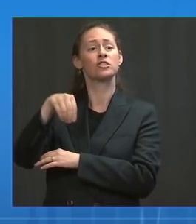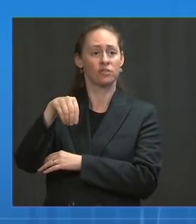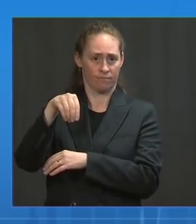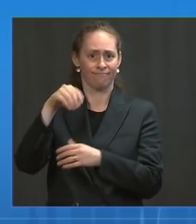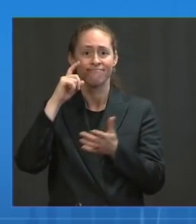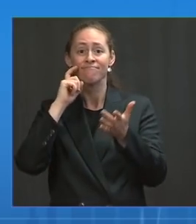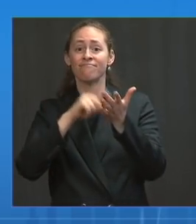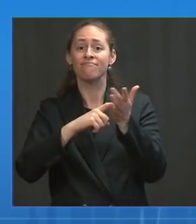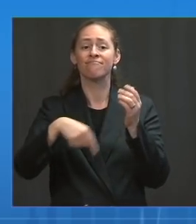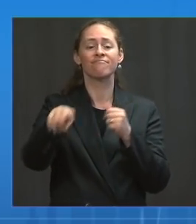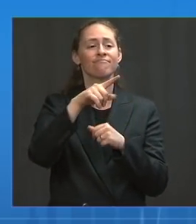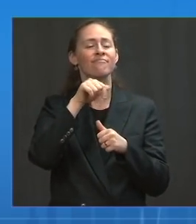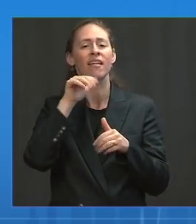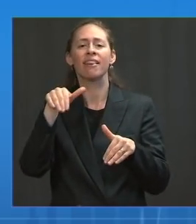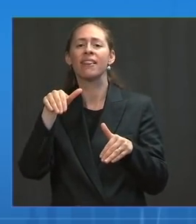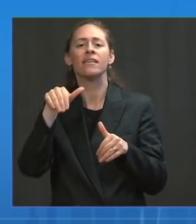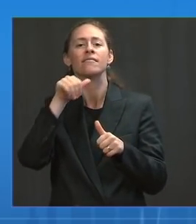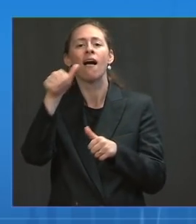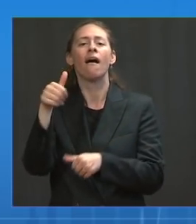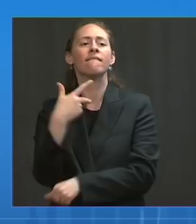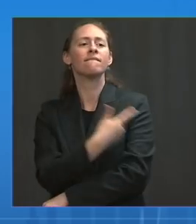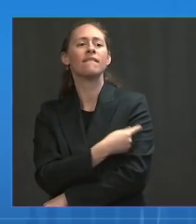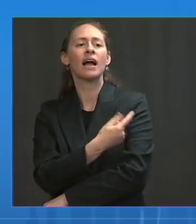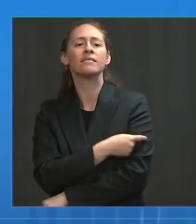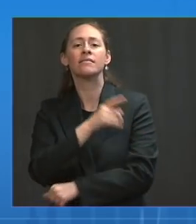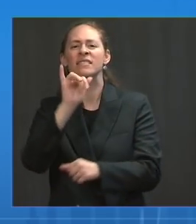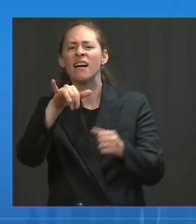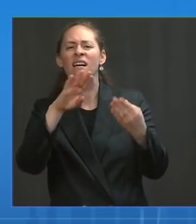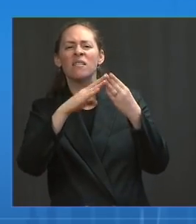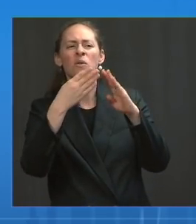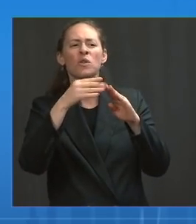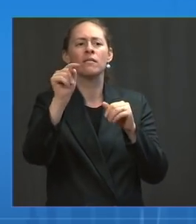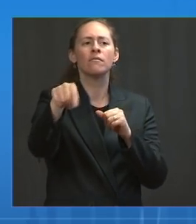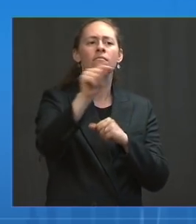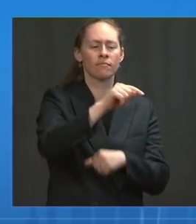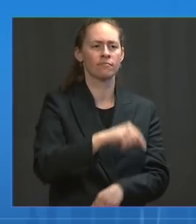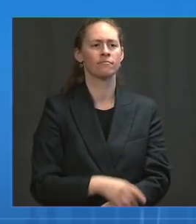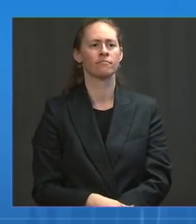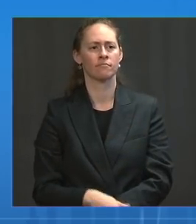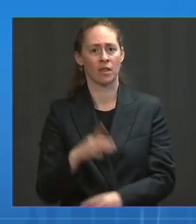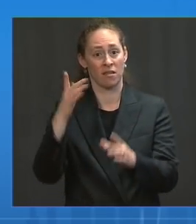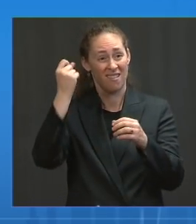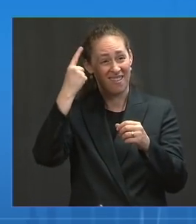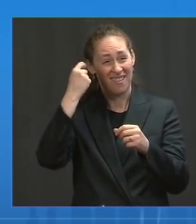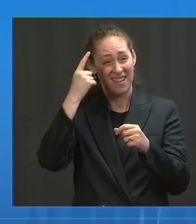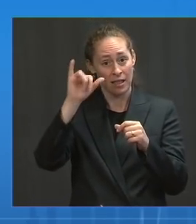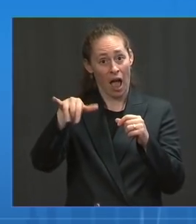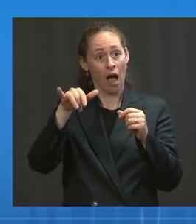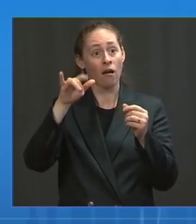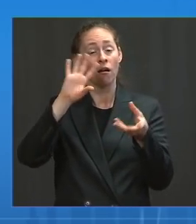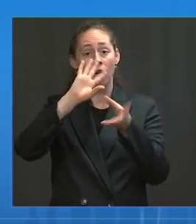These counties are where more than nine million Americans live and work and are the locations in the country